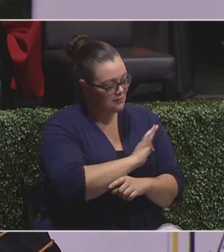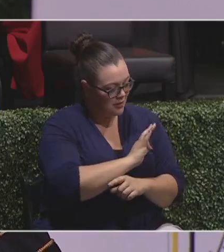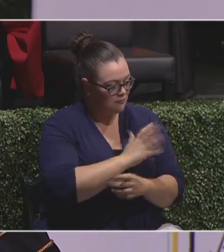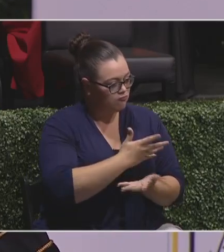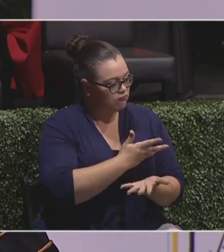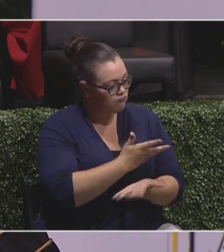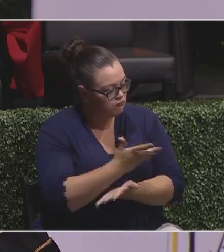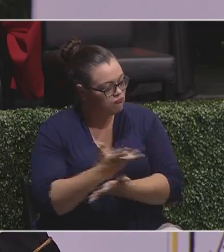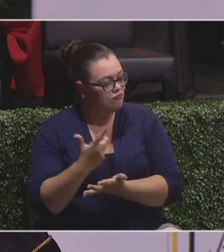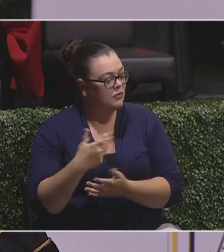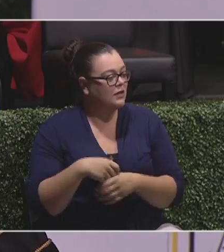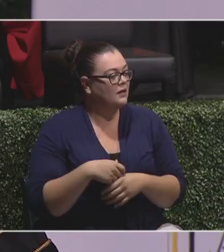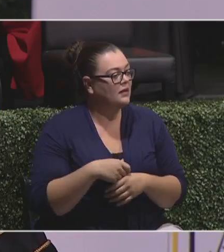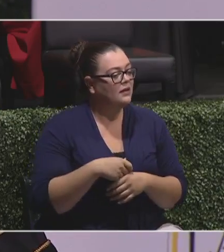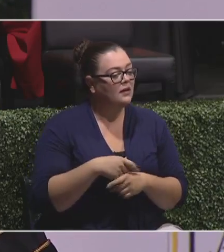STUDENTS IN THE COLLEGE OF NATURAL AND